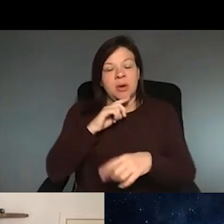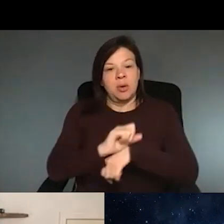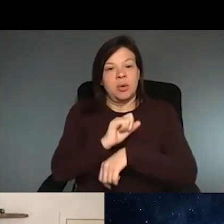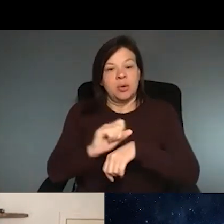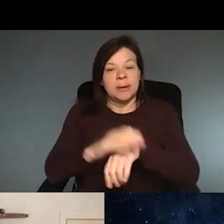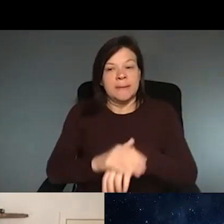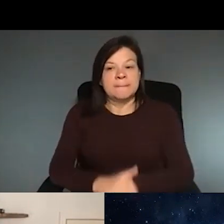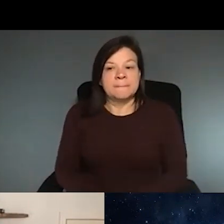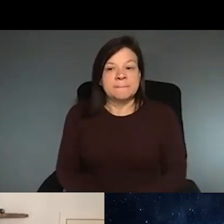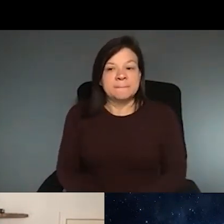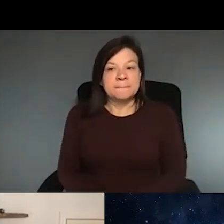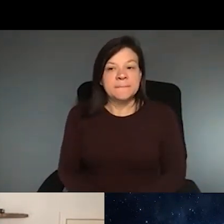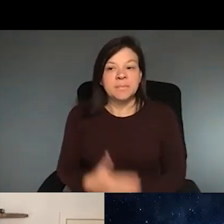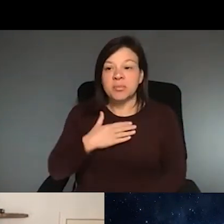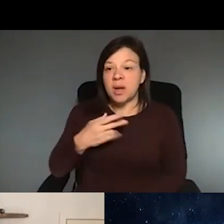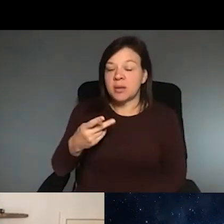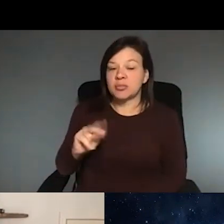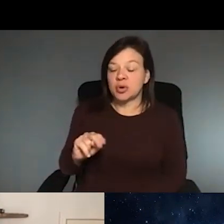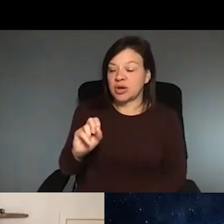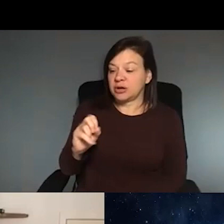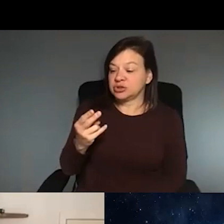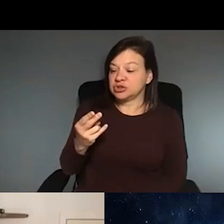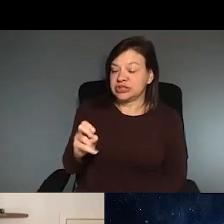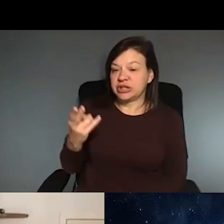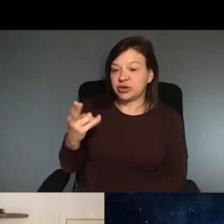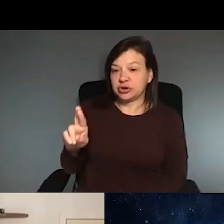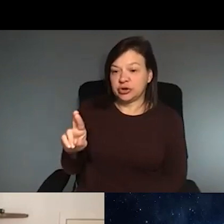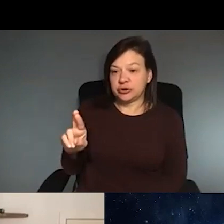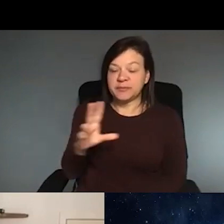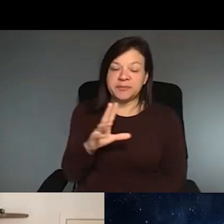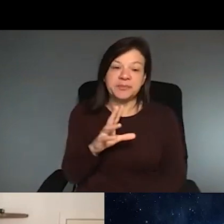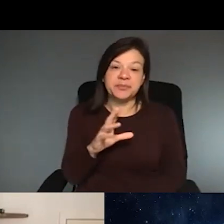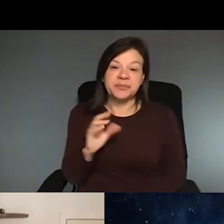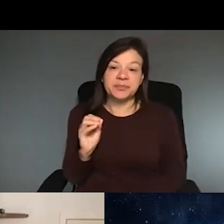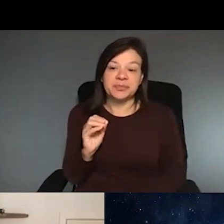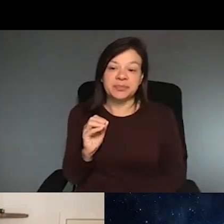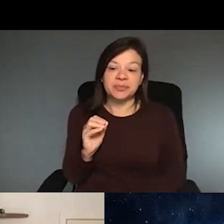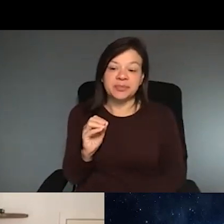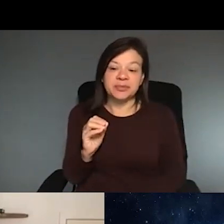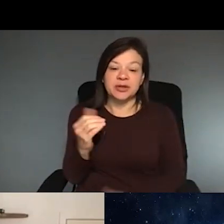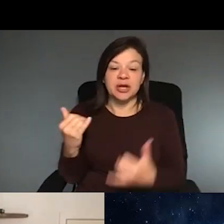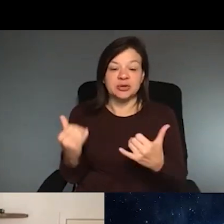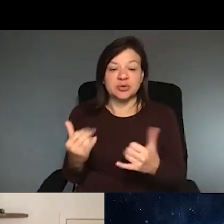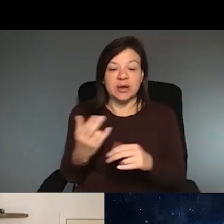MY PRONOUNS ARE SHE, HER, AND TODAY I'M WEARING A GREEN